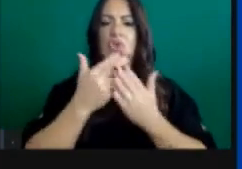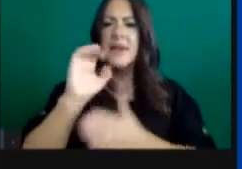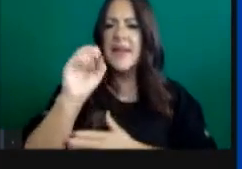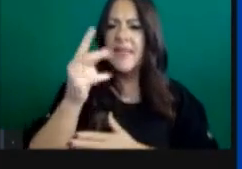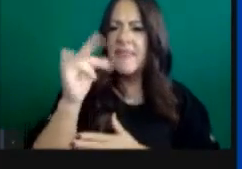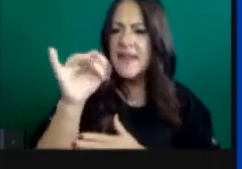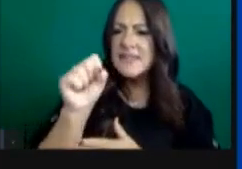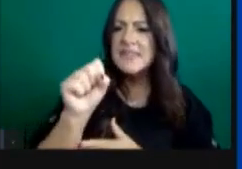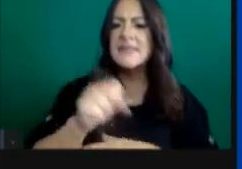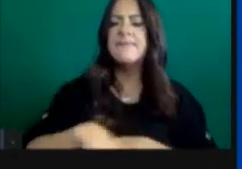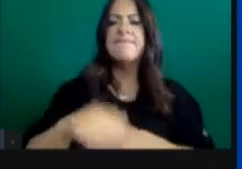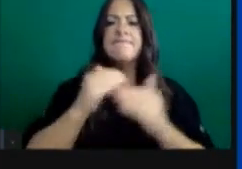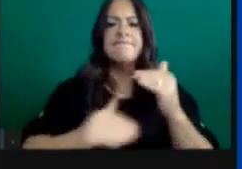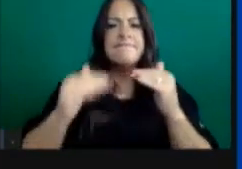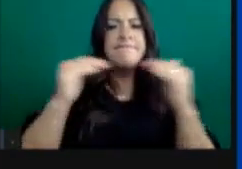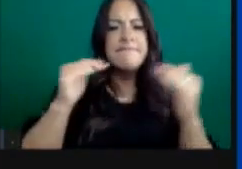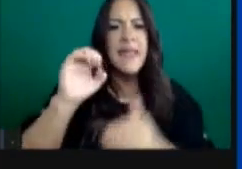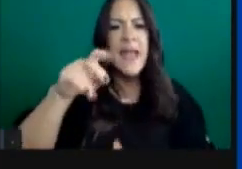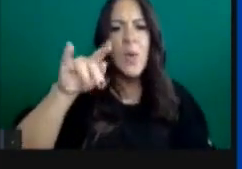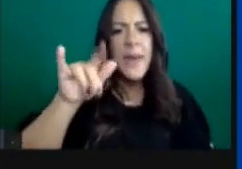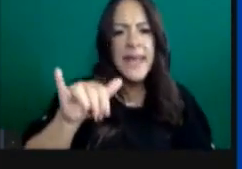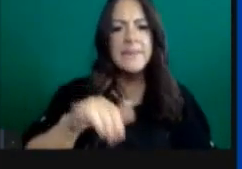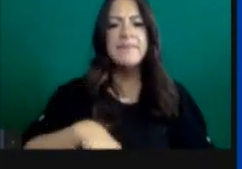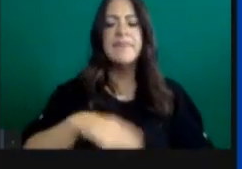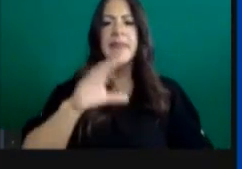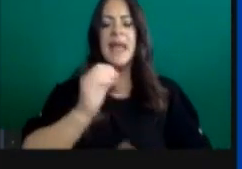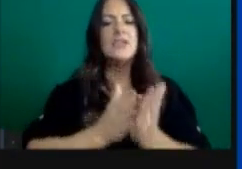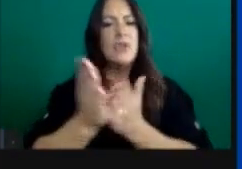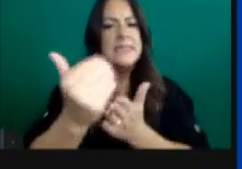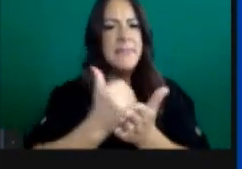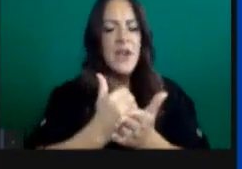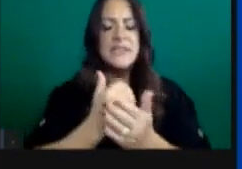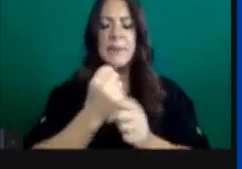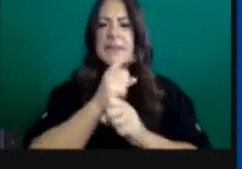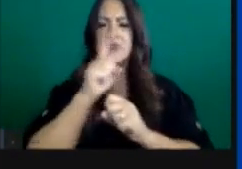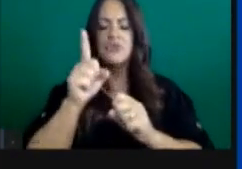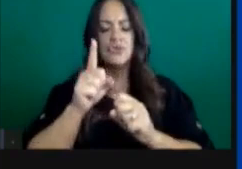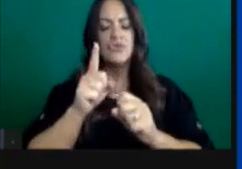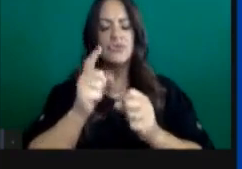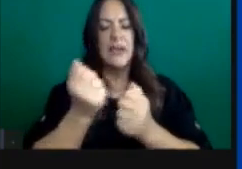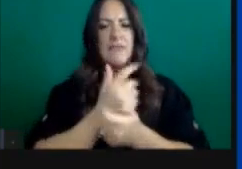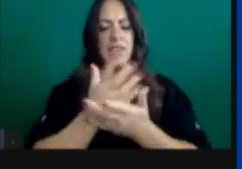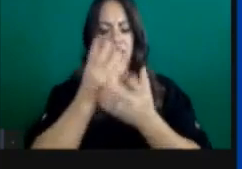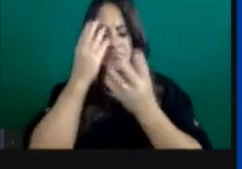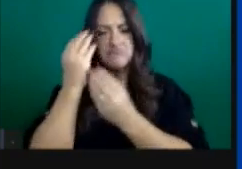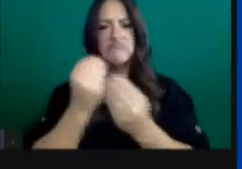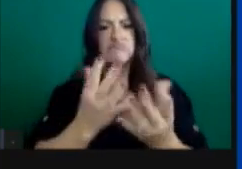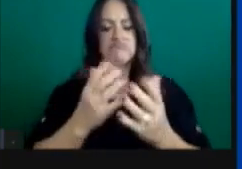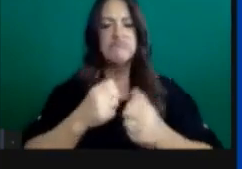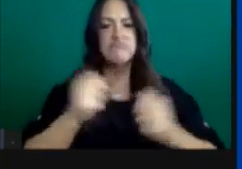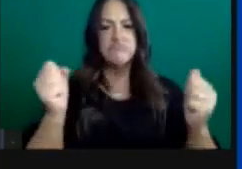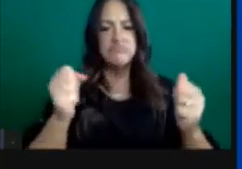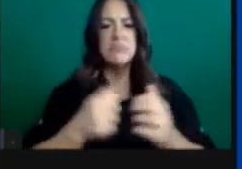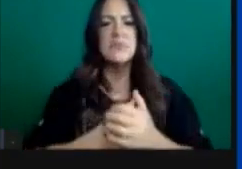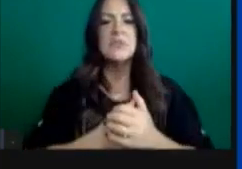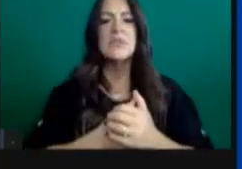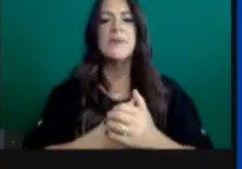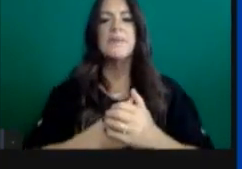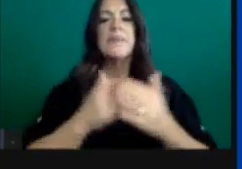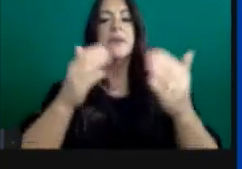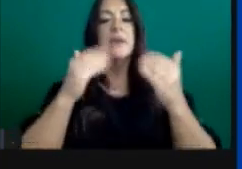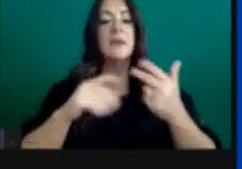THIS CARE NEEDS TO BE GUIDED BY ETHICS, EQUITY, AND IT IN A TRANSPARENT WAY.